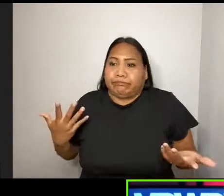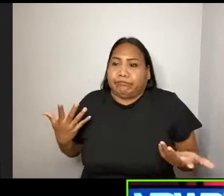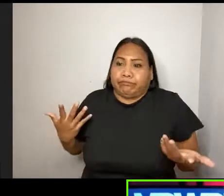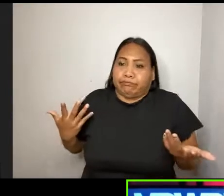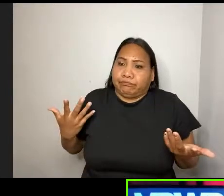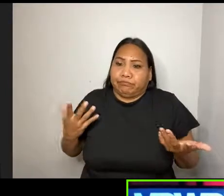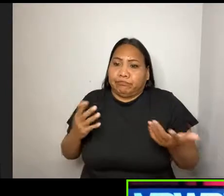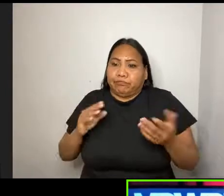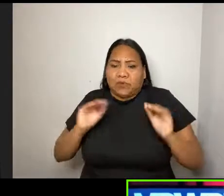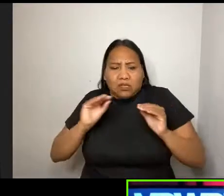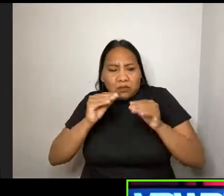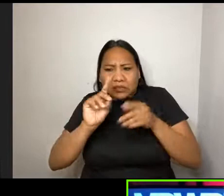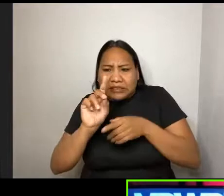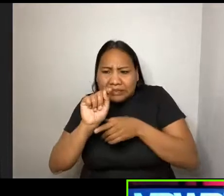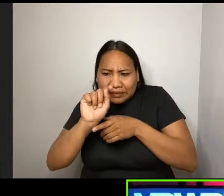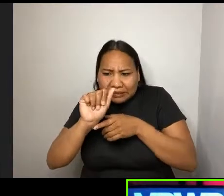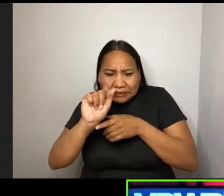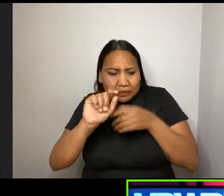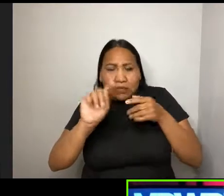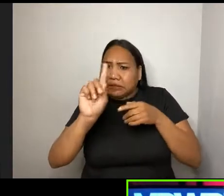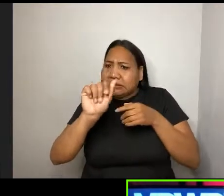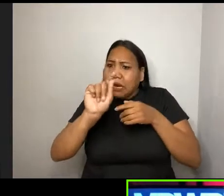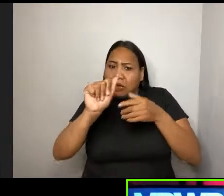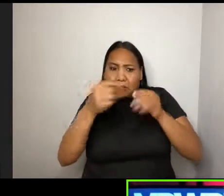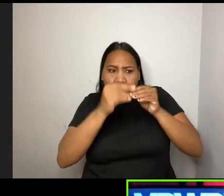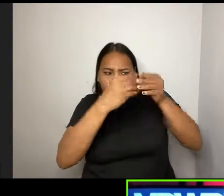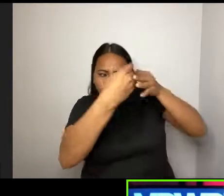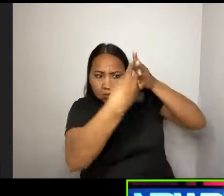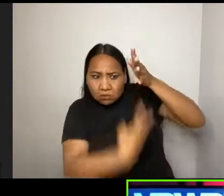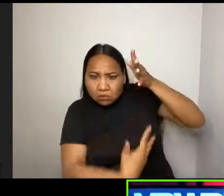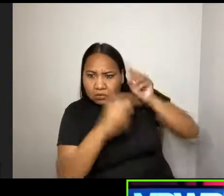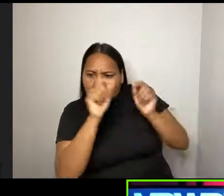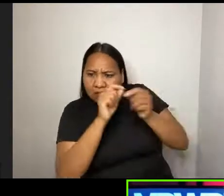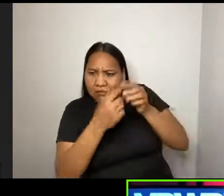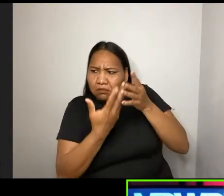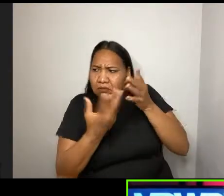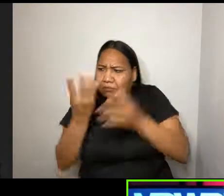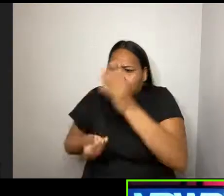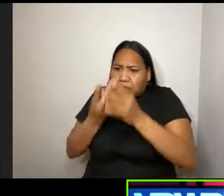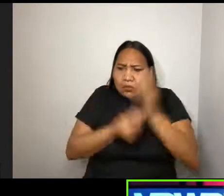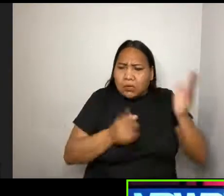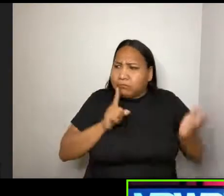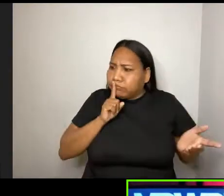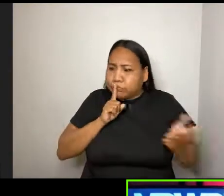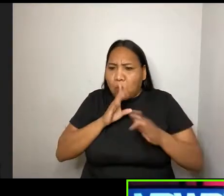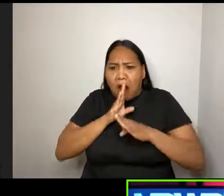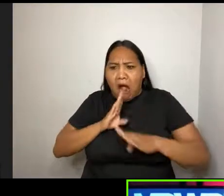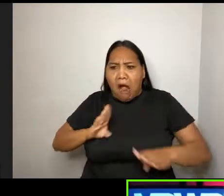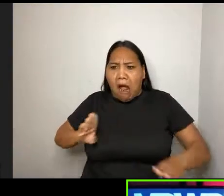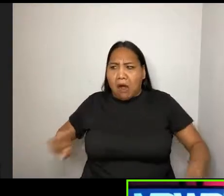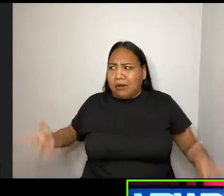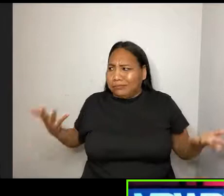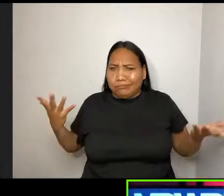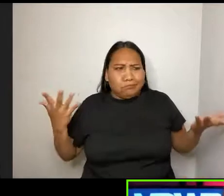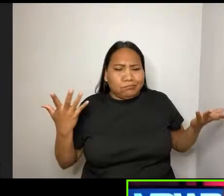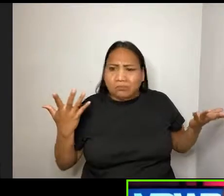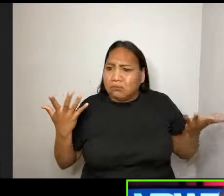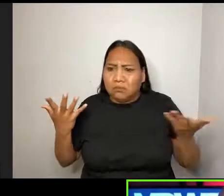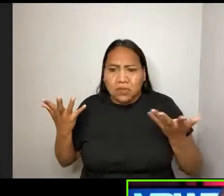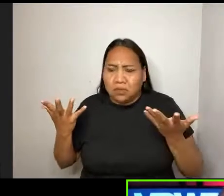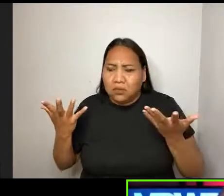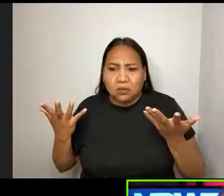They are not tracking the data to identify the different cultures and how it has